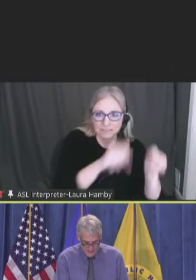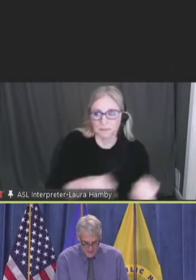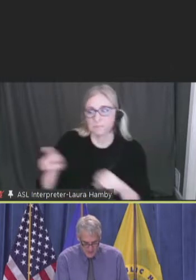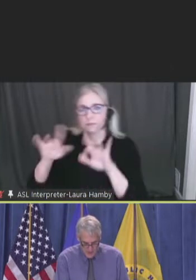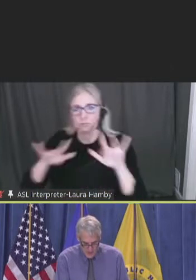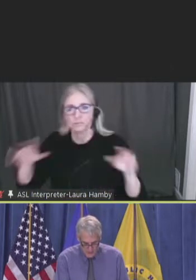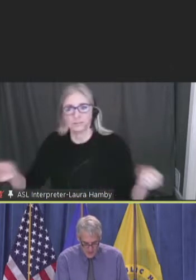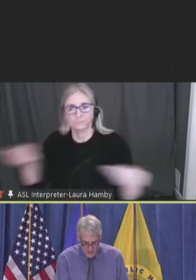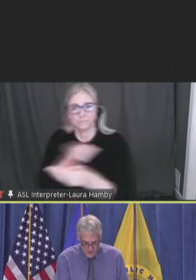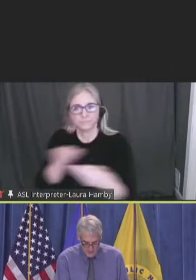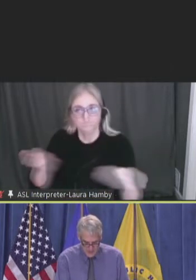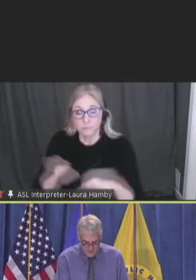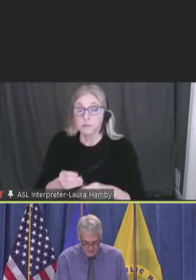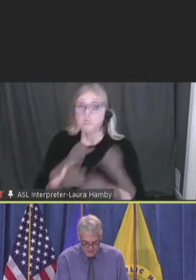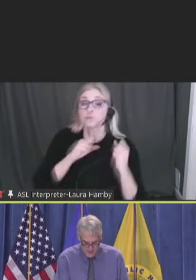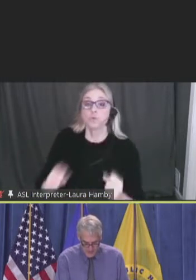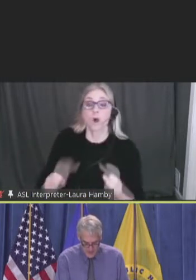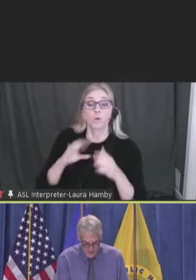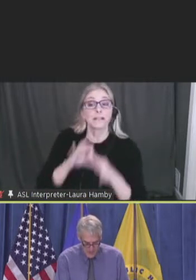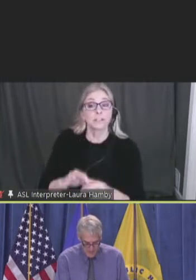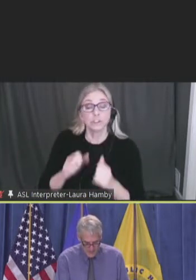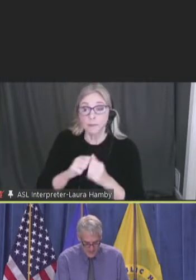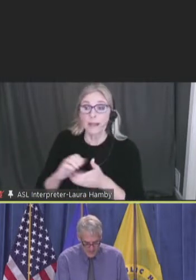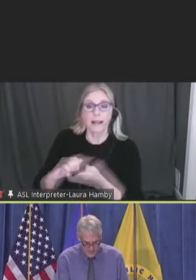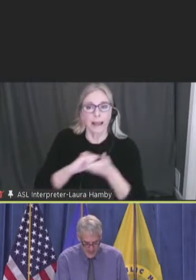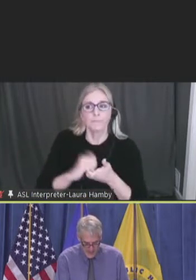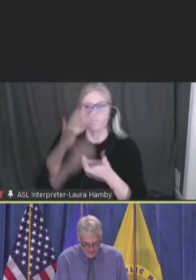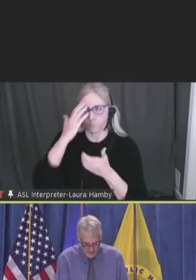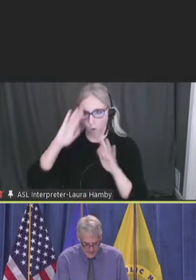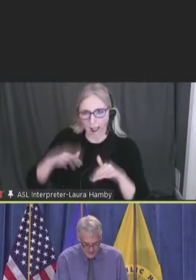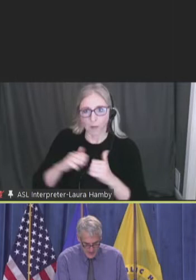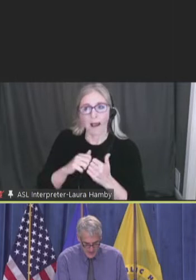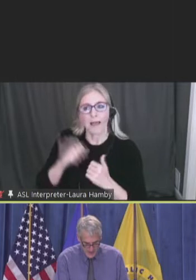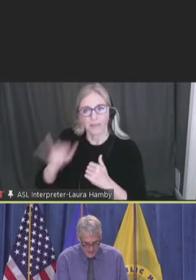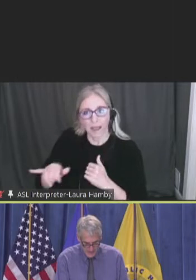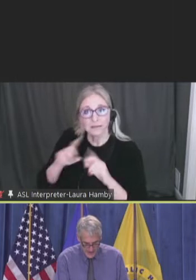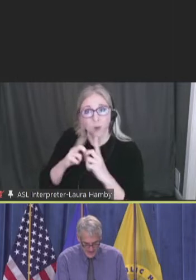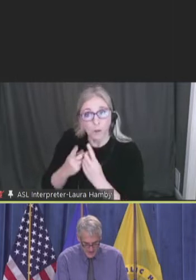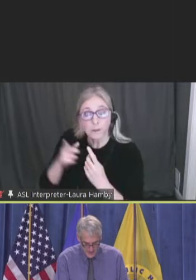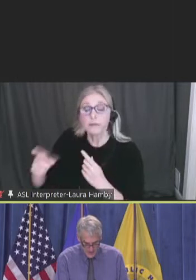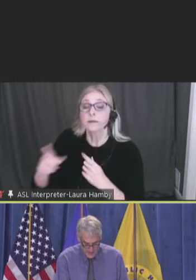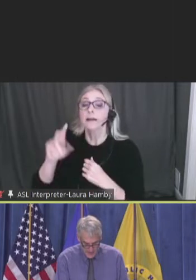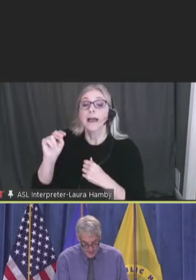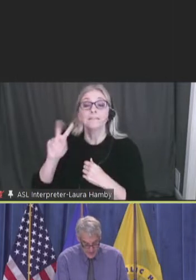Given the strong relationships and collaborative know-how provided by the ASH, NVAC occur encourages